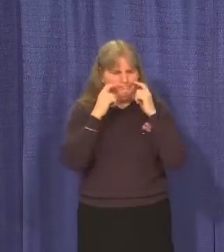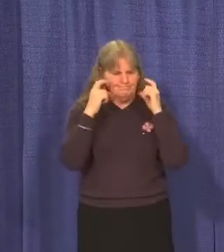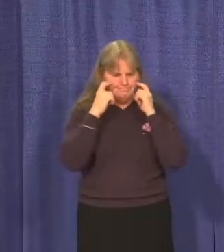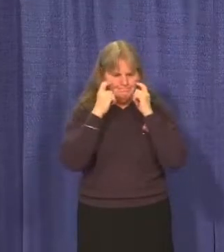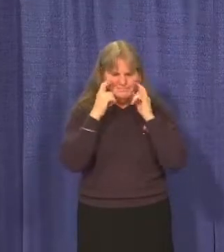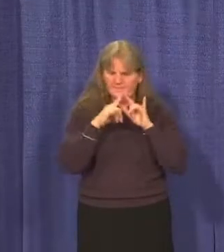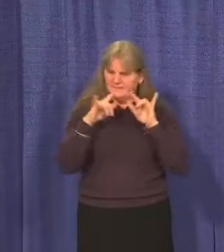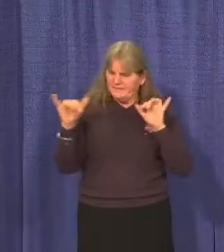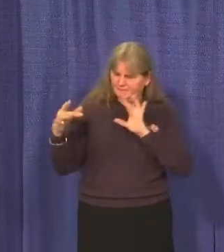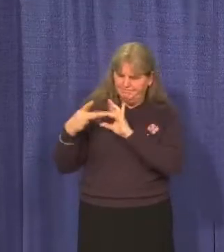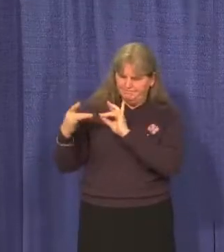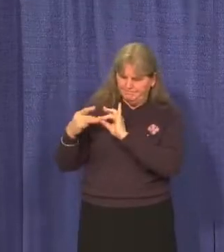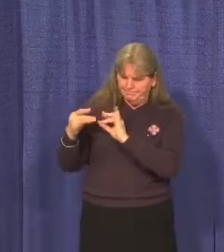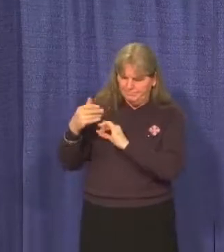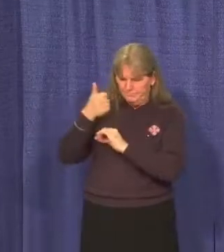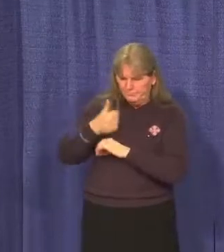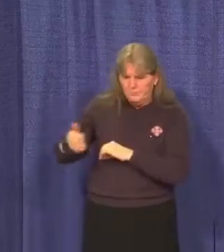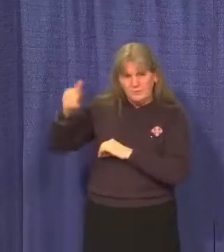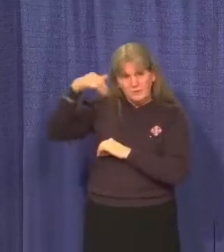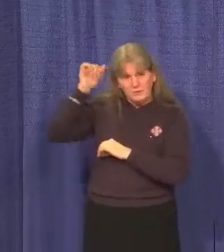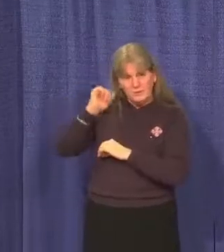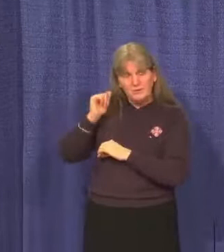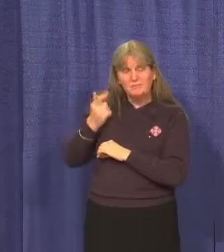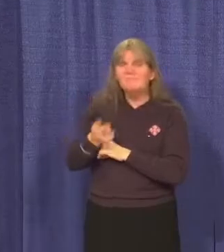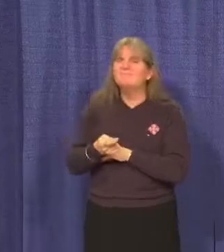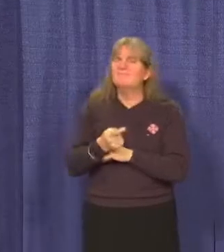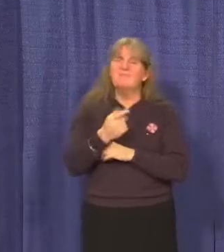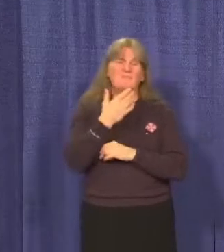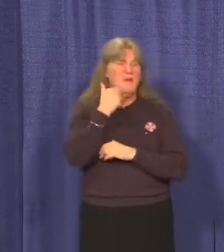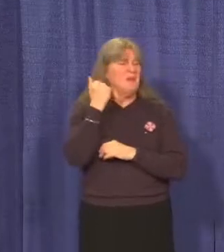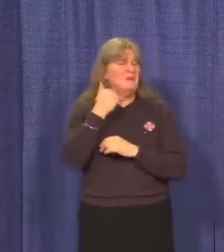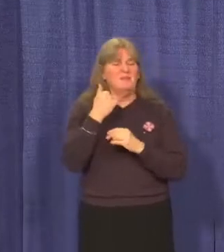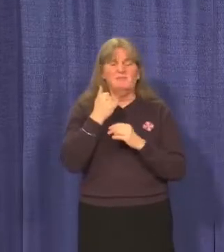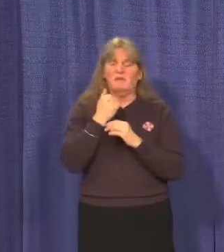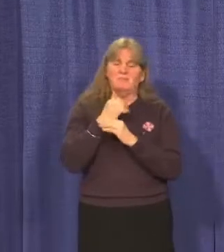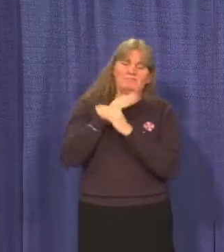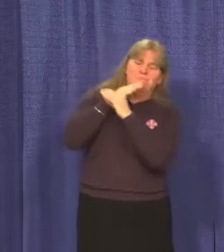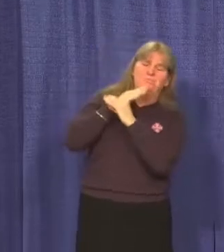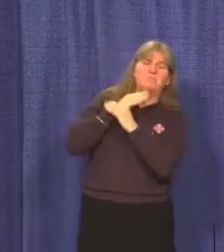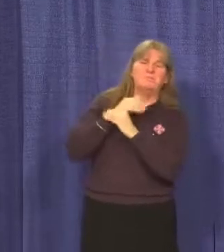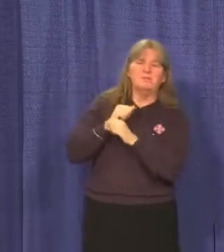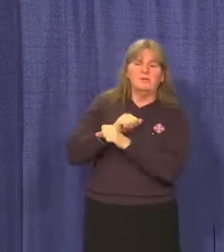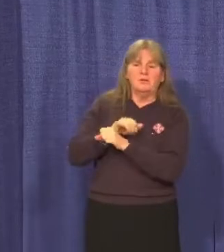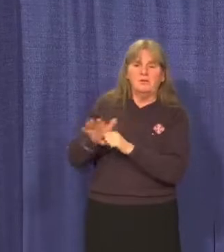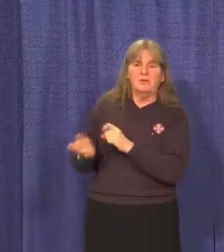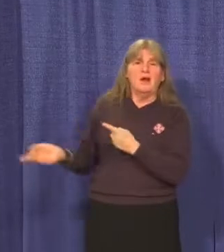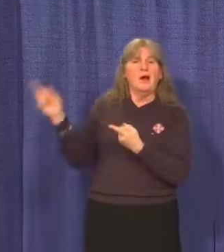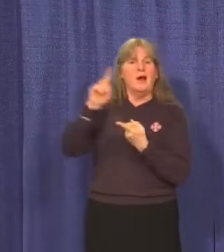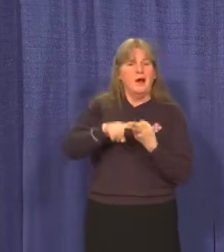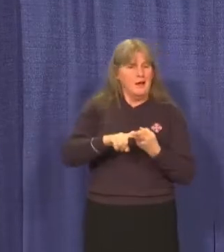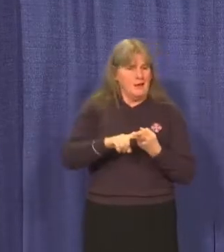steps the premier outlined. This is the best way to protect ourselves from COVID-19 until we